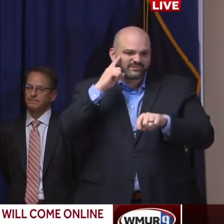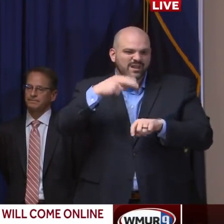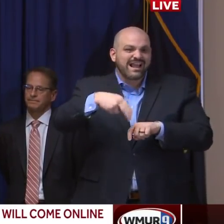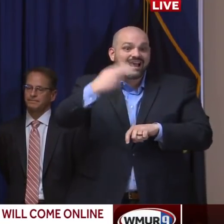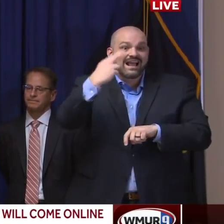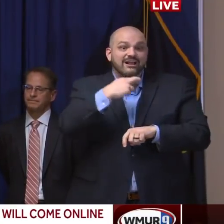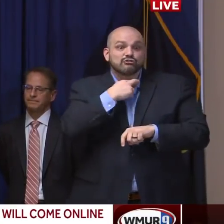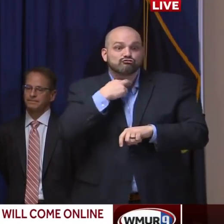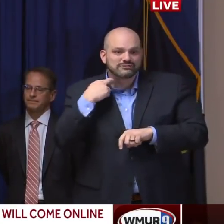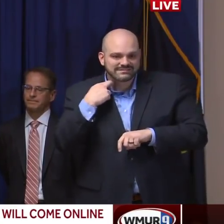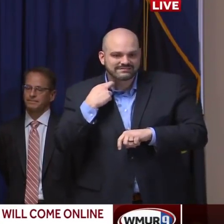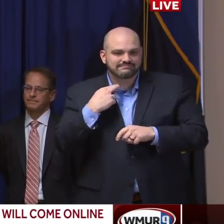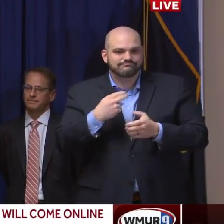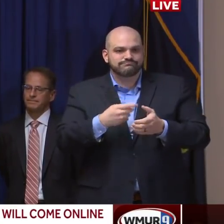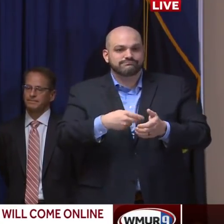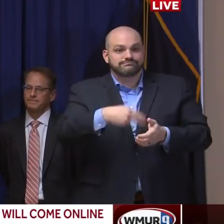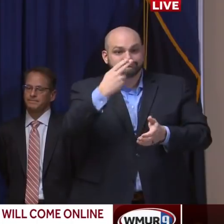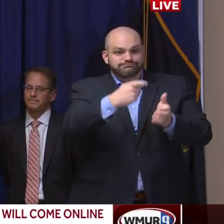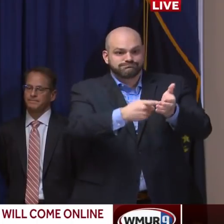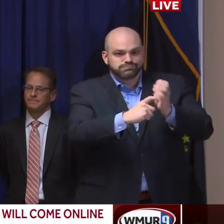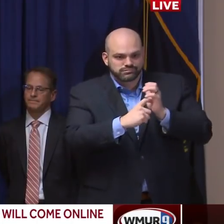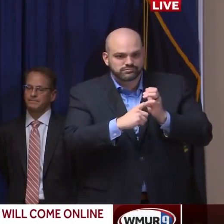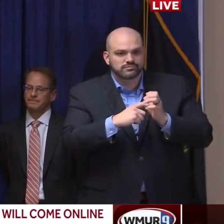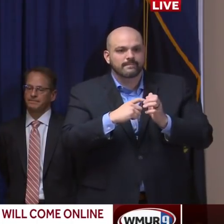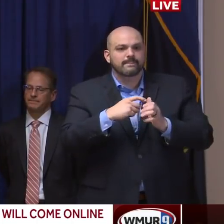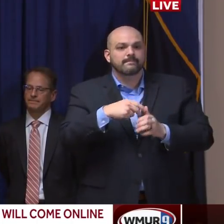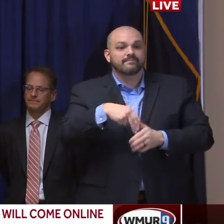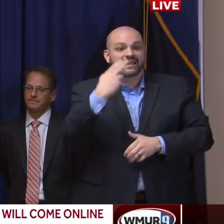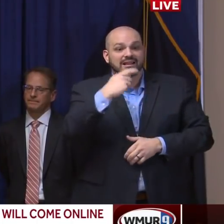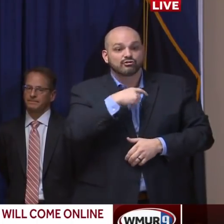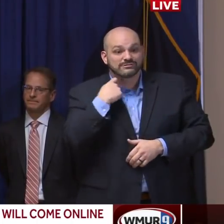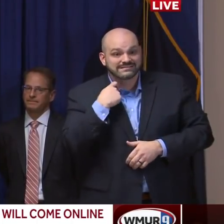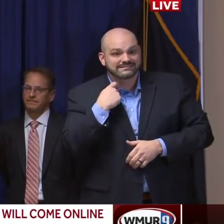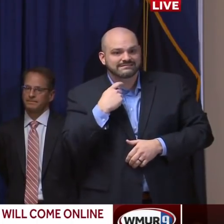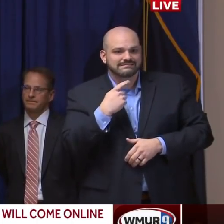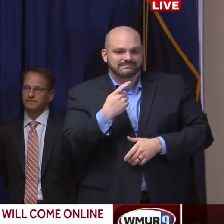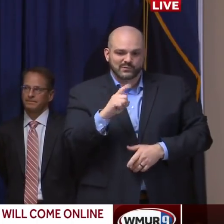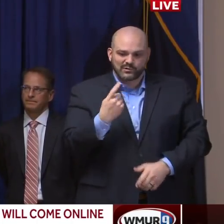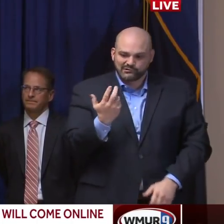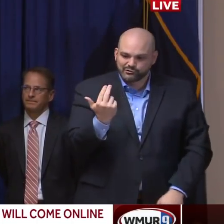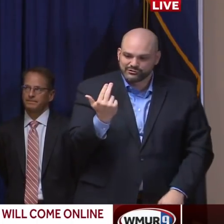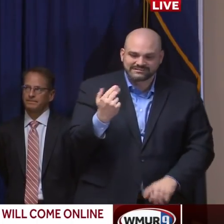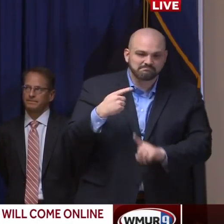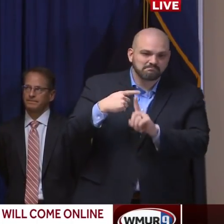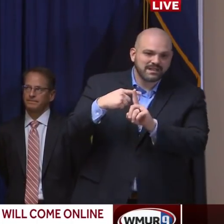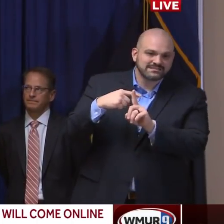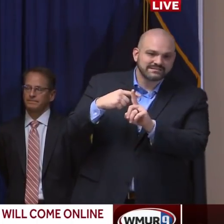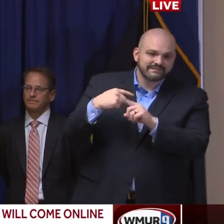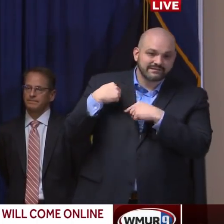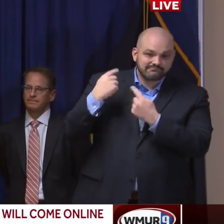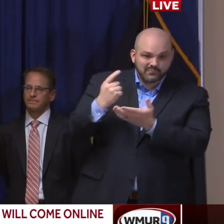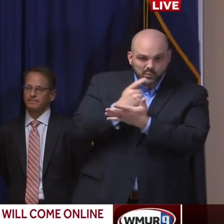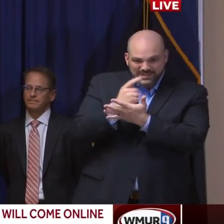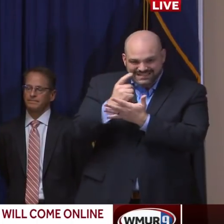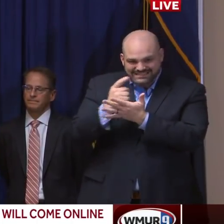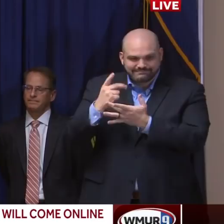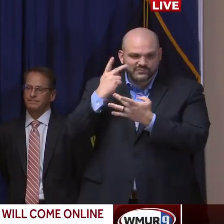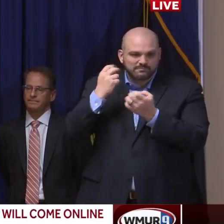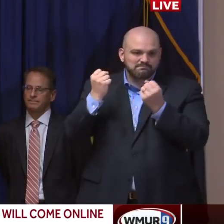THE STATE DEPARTMENT A PUBLIC HEALTH USE IT FOR THEIR MOST HIGH RISK AND HIGH NEED INSTANCES. WE HAVE DONE HUNDREDS OF TESTS.